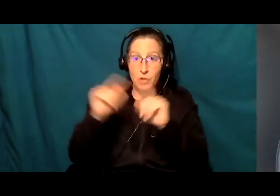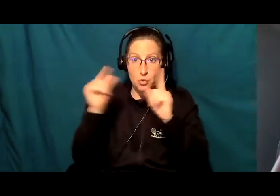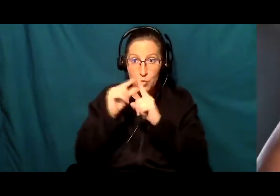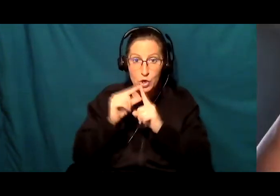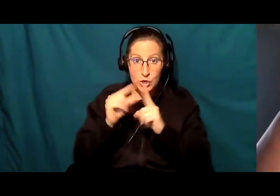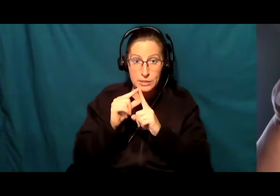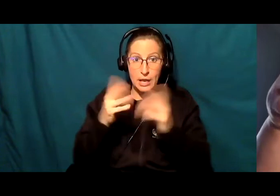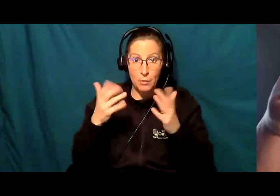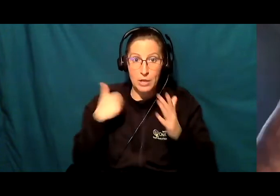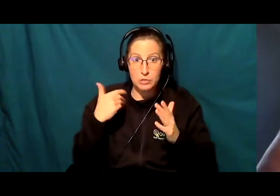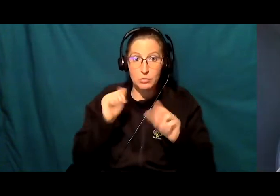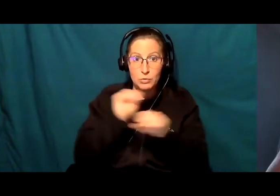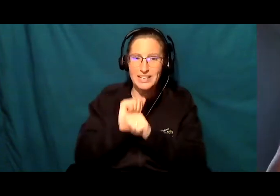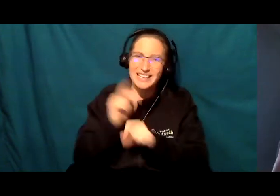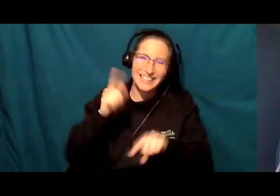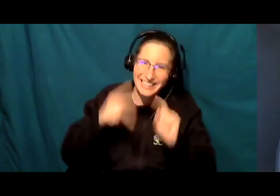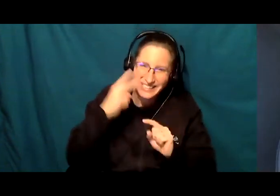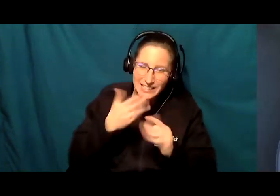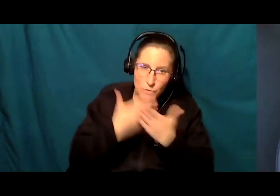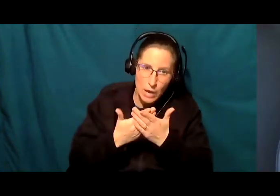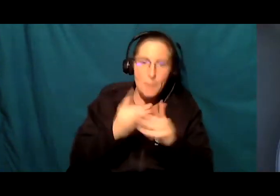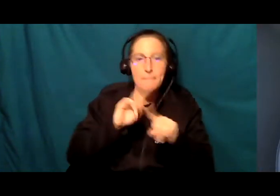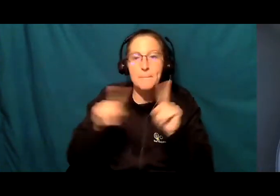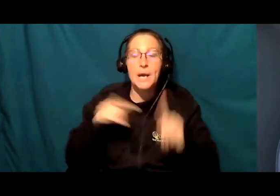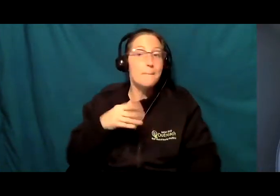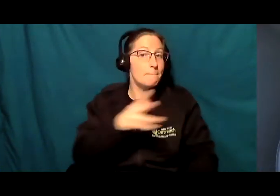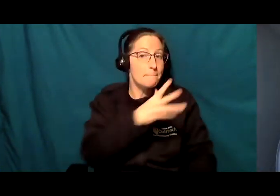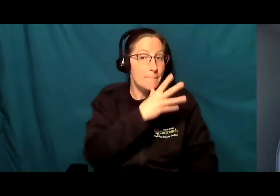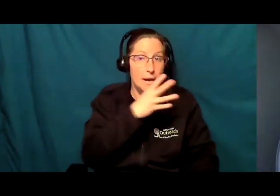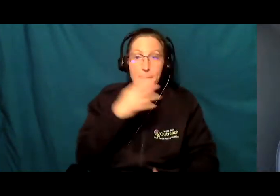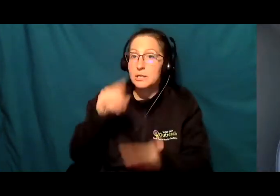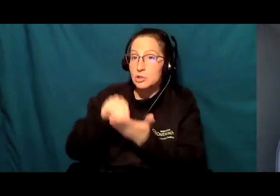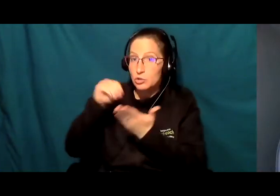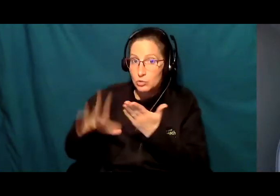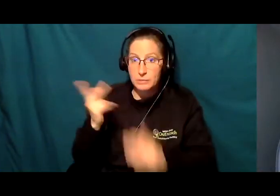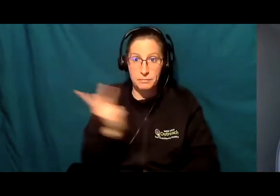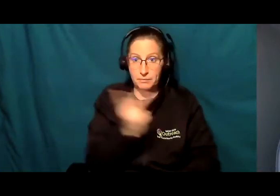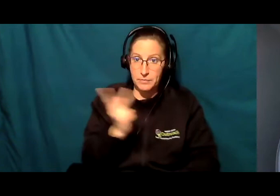So you can't really see them, but the mom and the student are very, very informed.